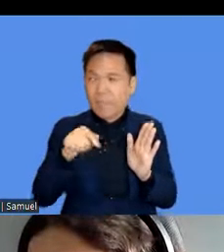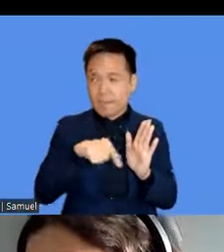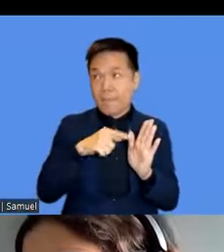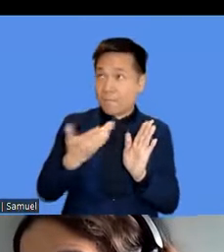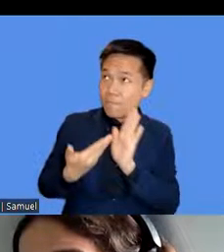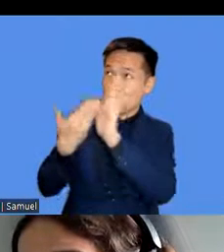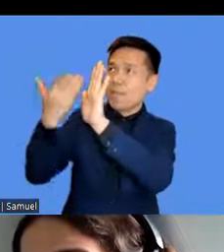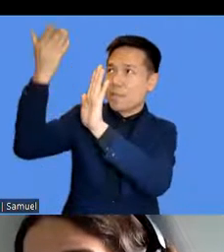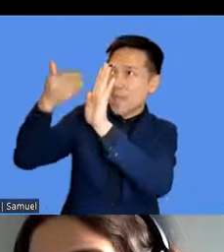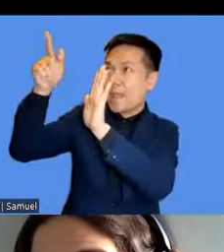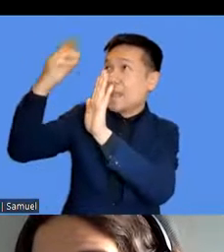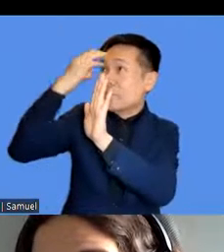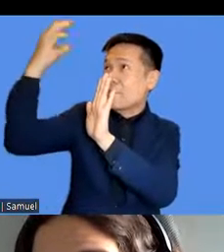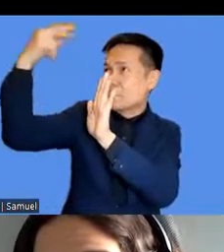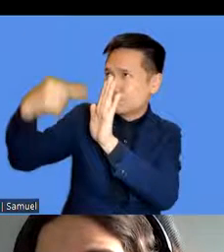that they then work with OPDs.